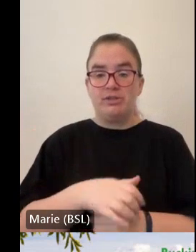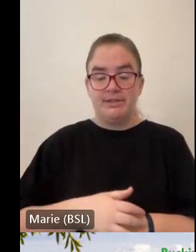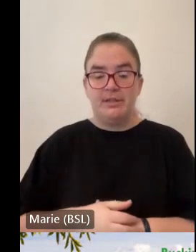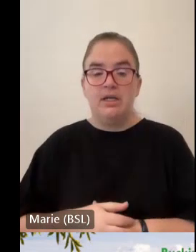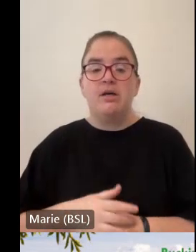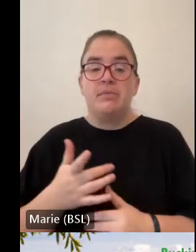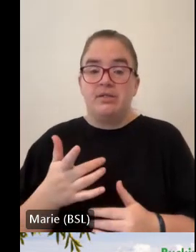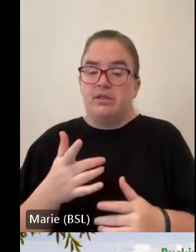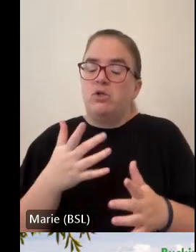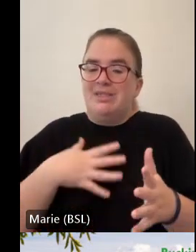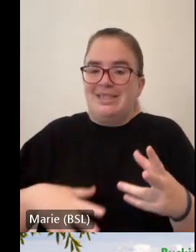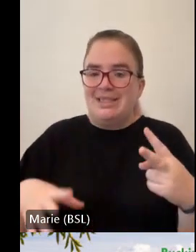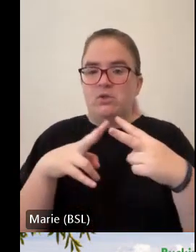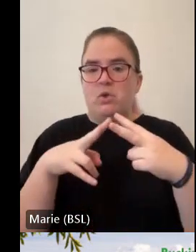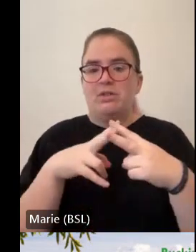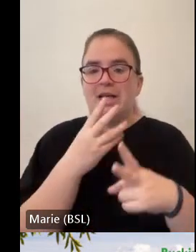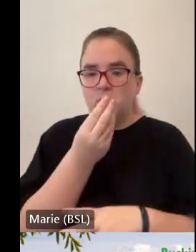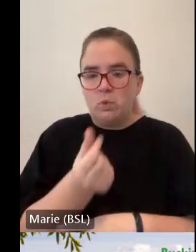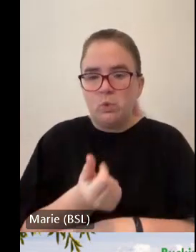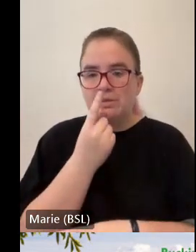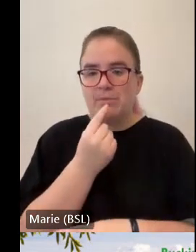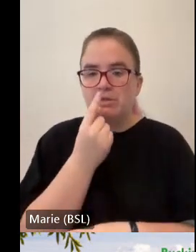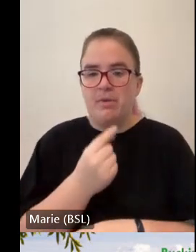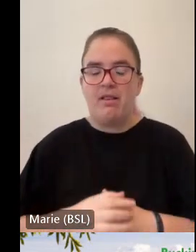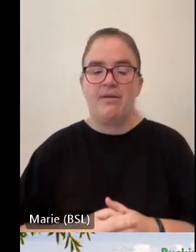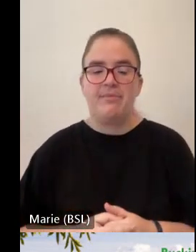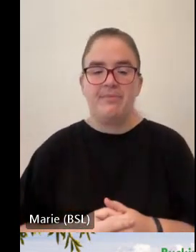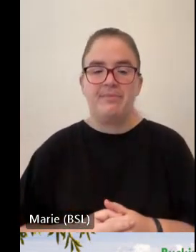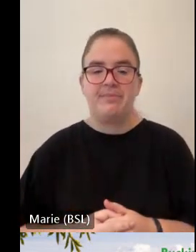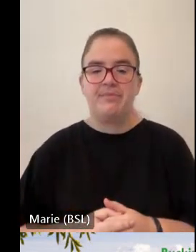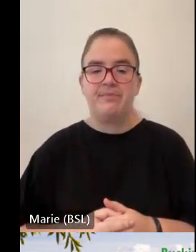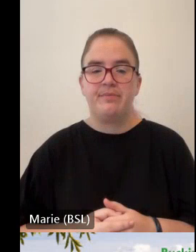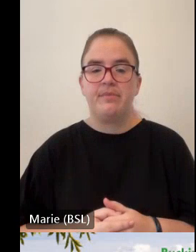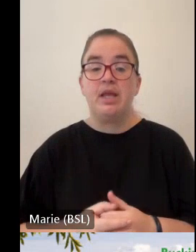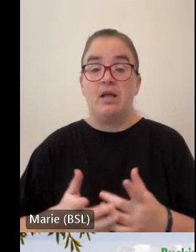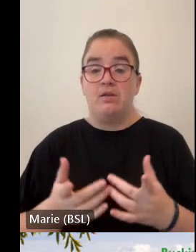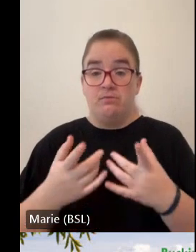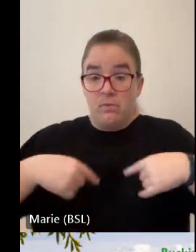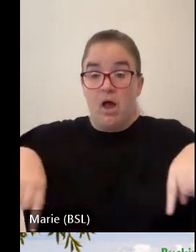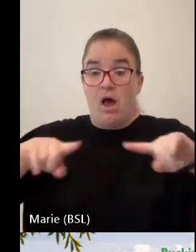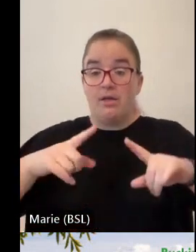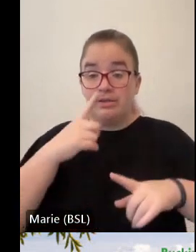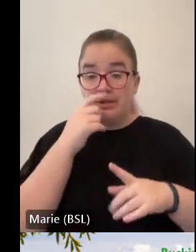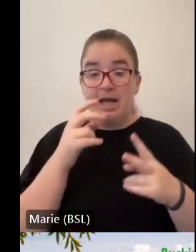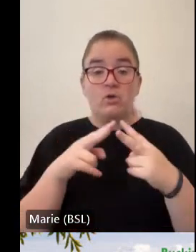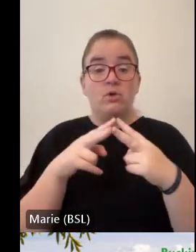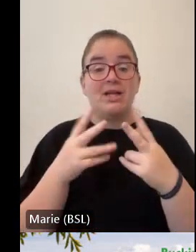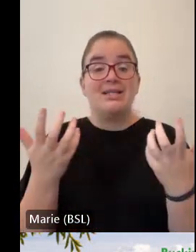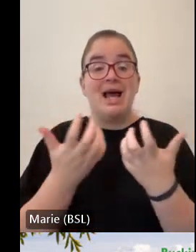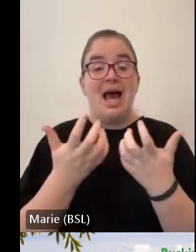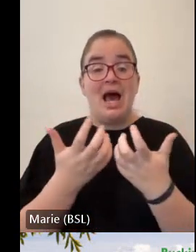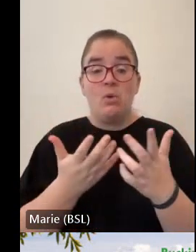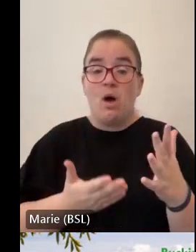But you need to contact them as soon as you can. And for us, you can contact us the trading standards by the